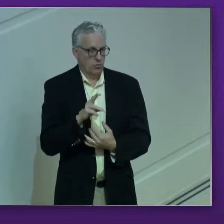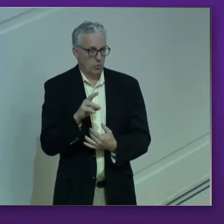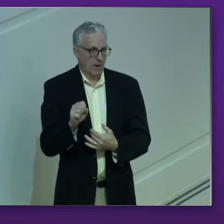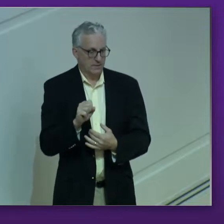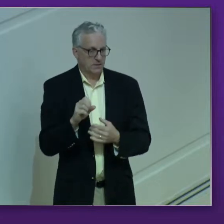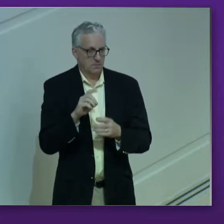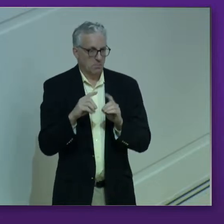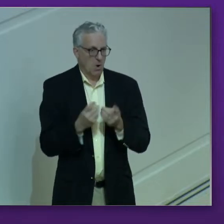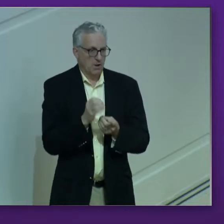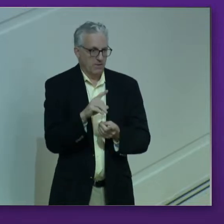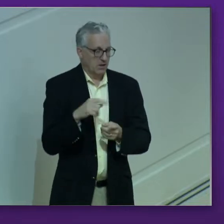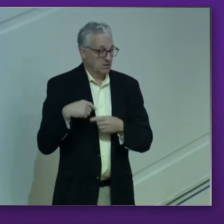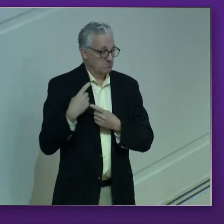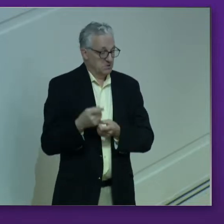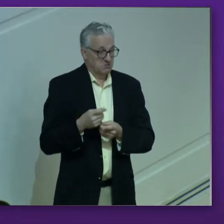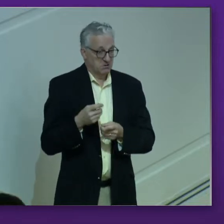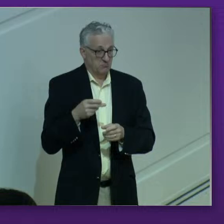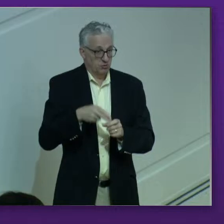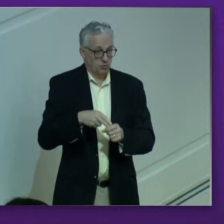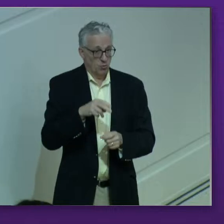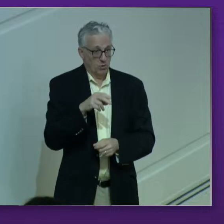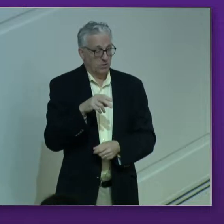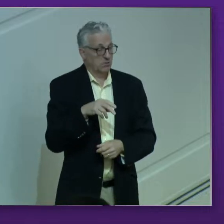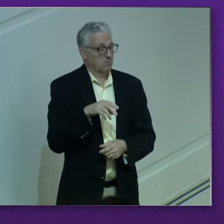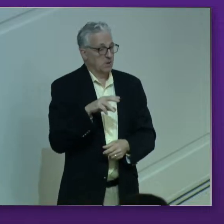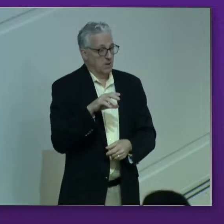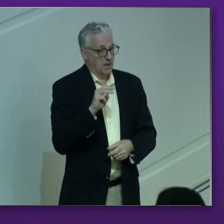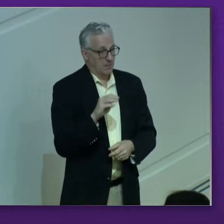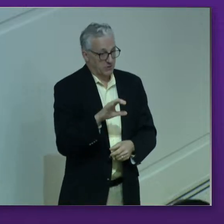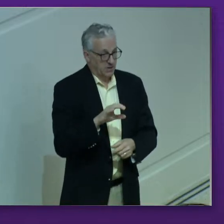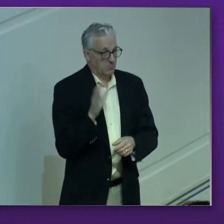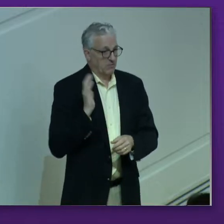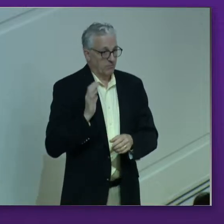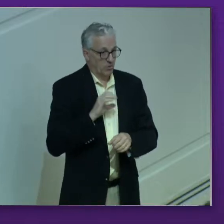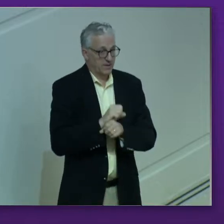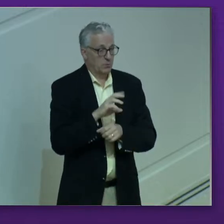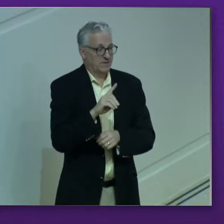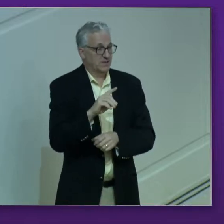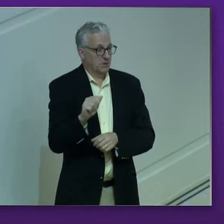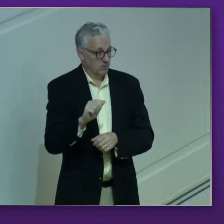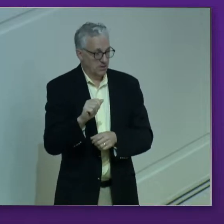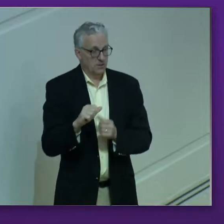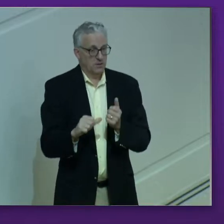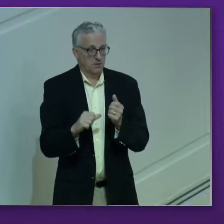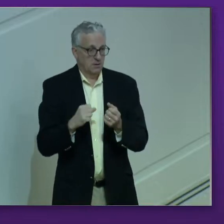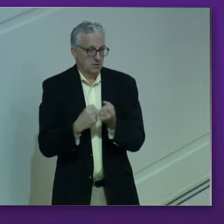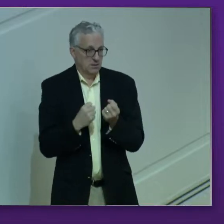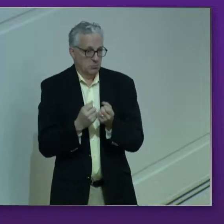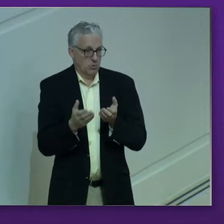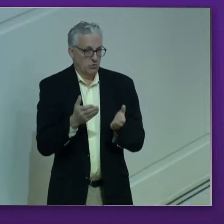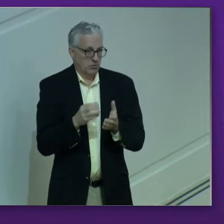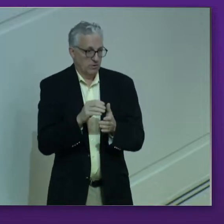[LISTING NAMES] CURRENTLY SERVES AS THE ASSOCIATE DEAN OF STUDENT AFFAIRS ON THE